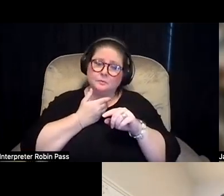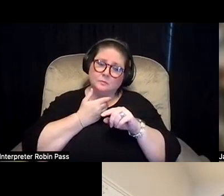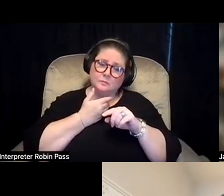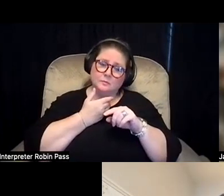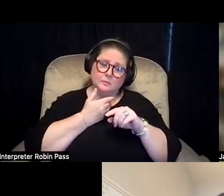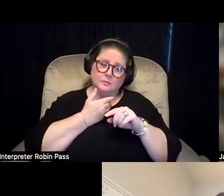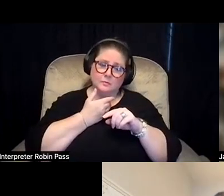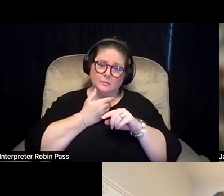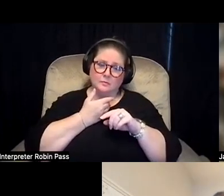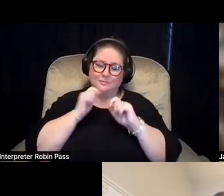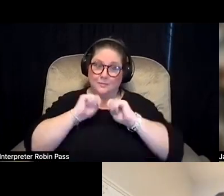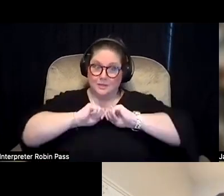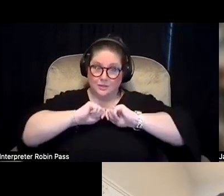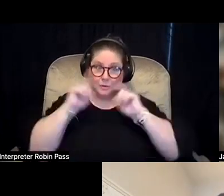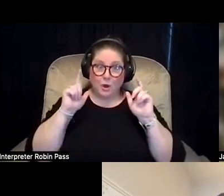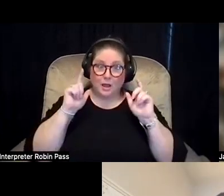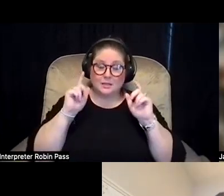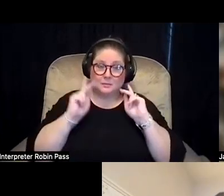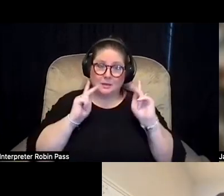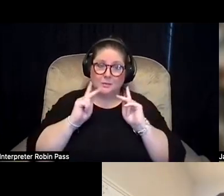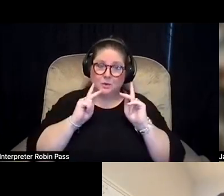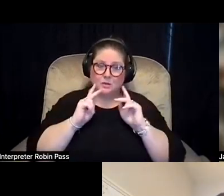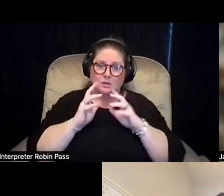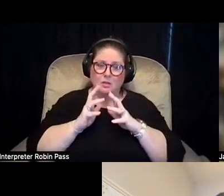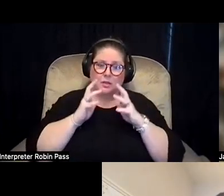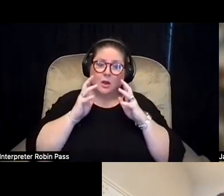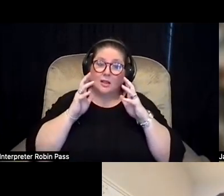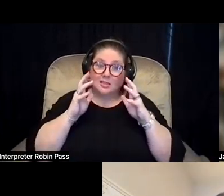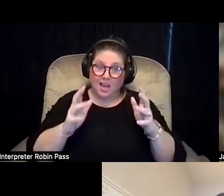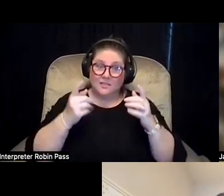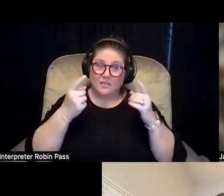is surprising to people there are lots of tulsa's though and i think tulsa is a point